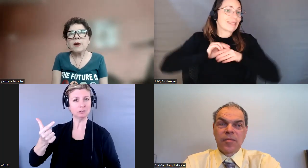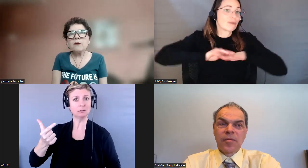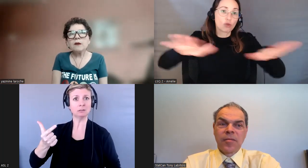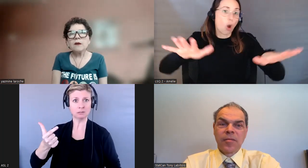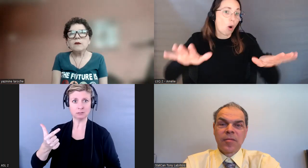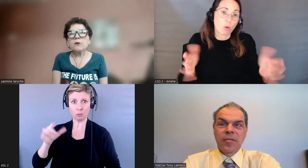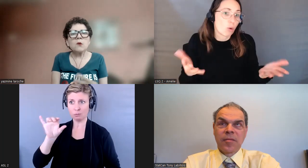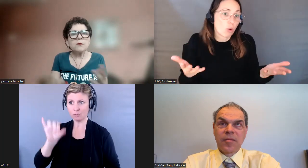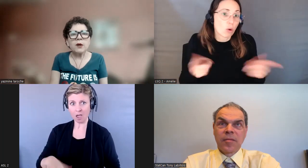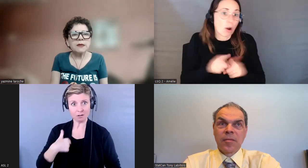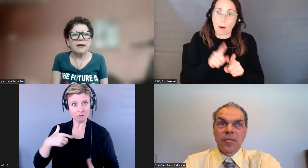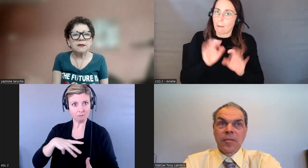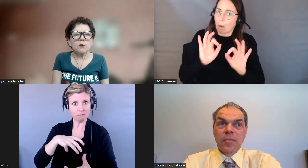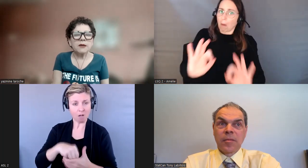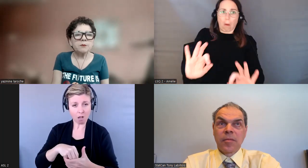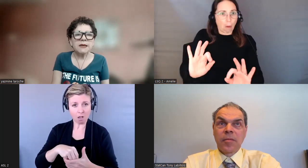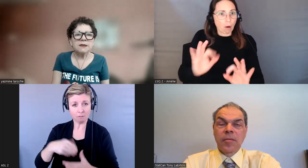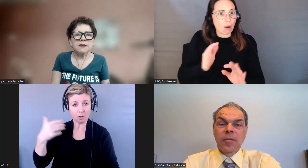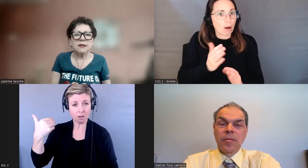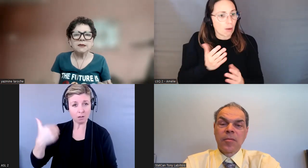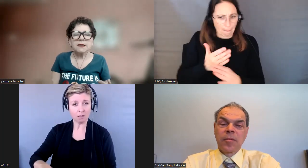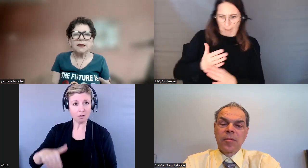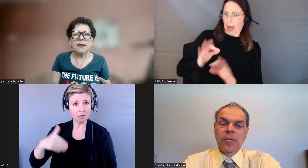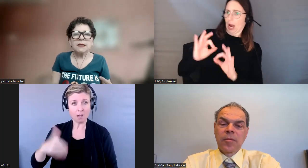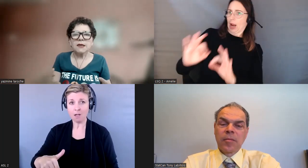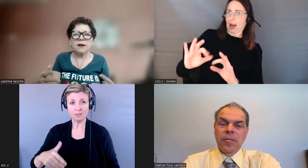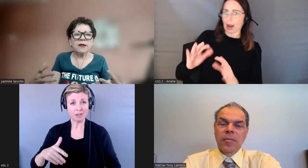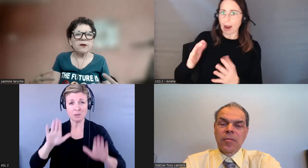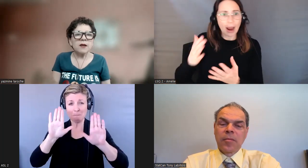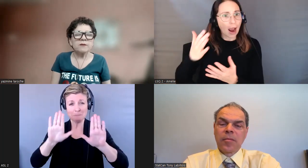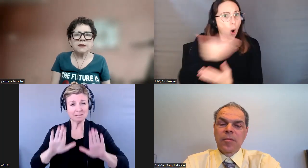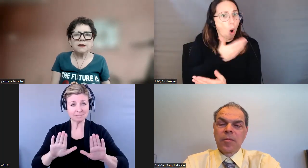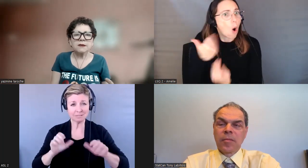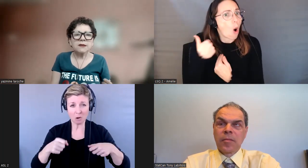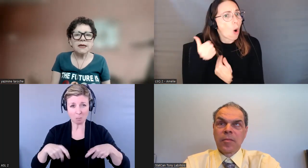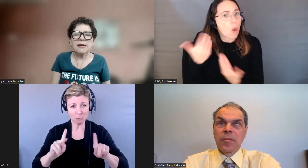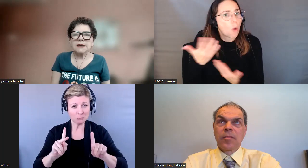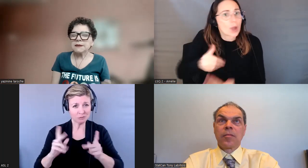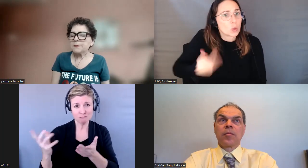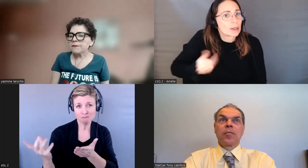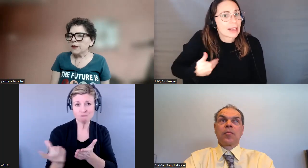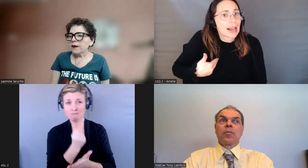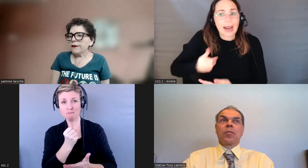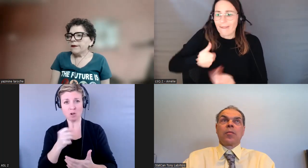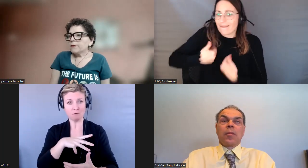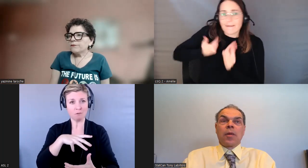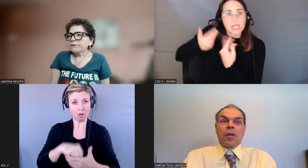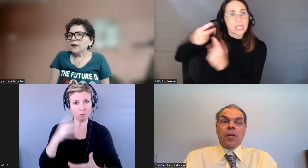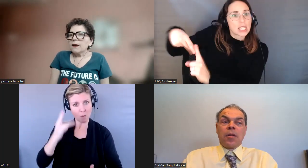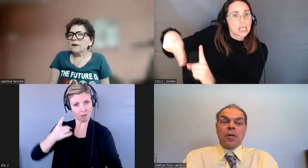about the role of broadcasting what it plays in this in in our lives as as Canadians um